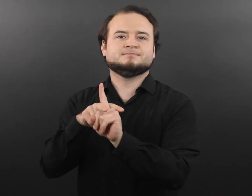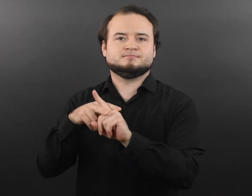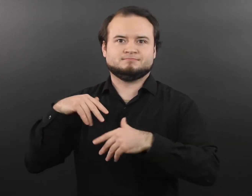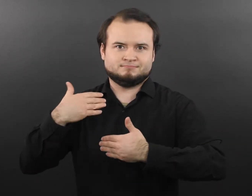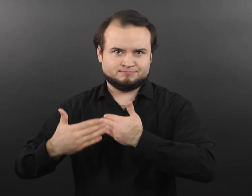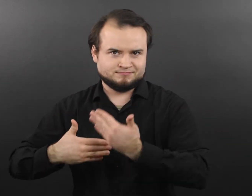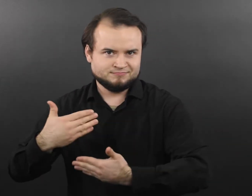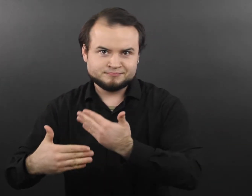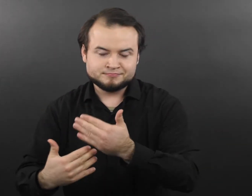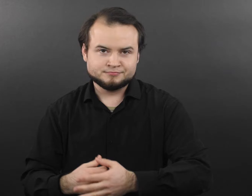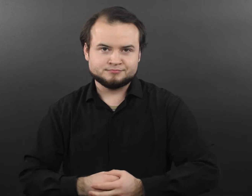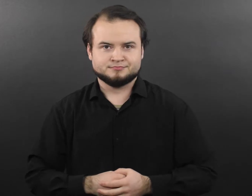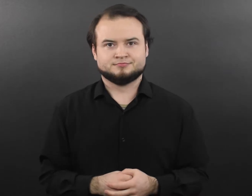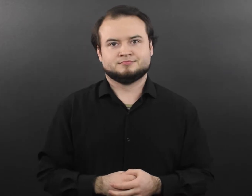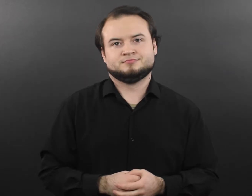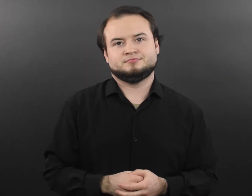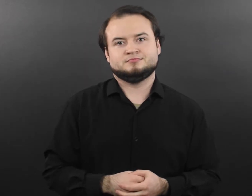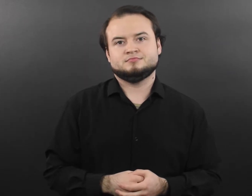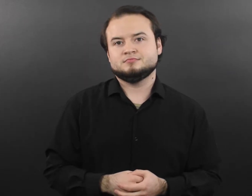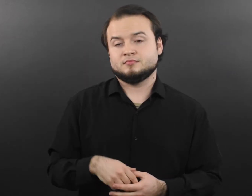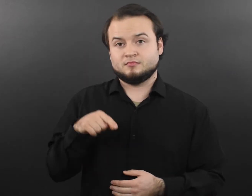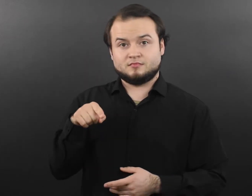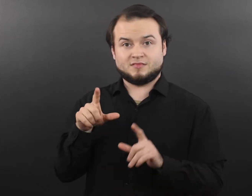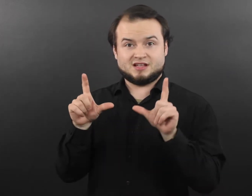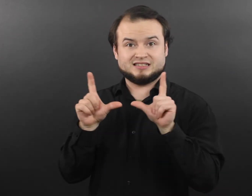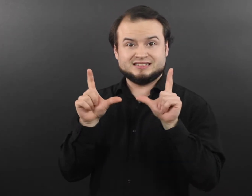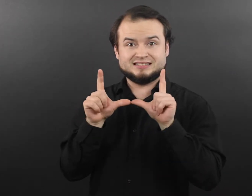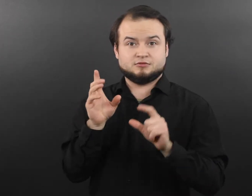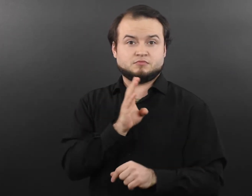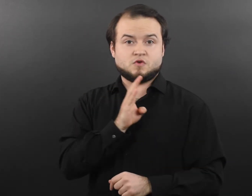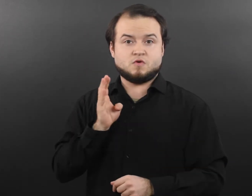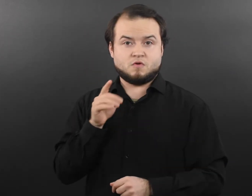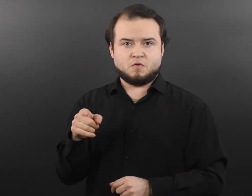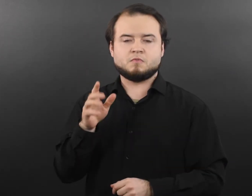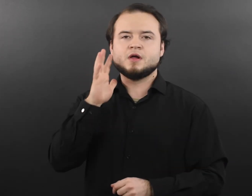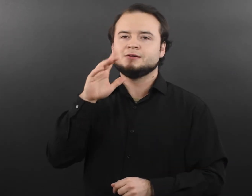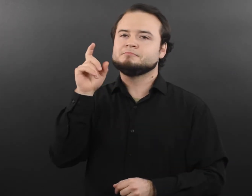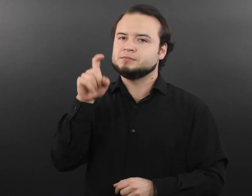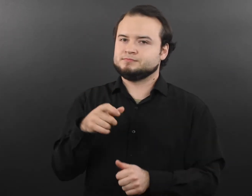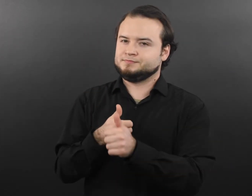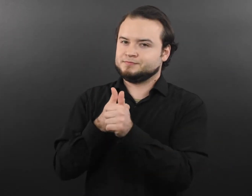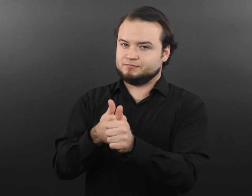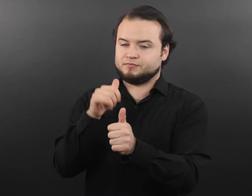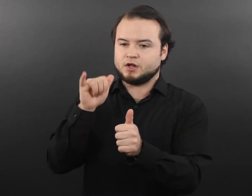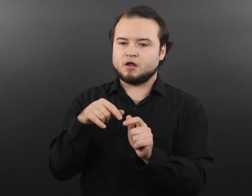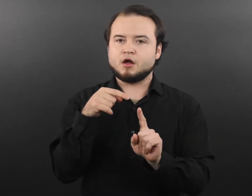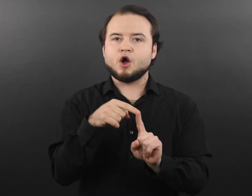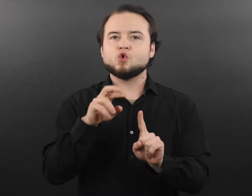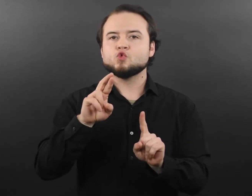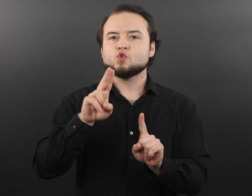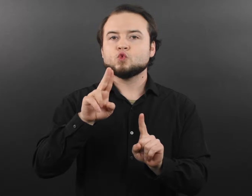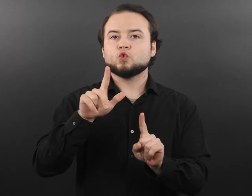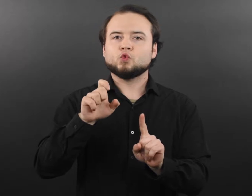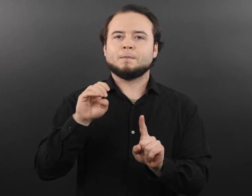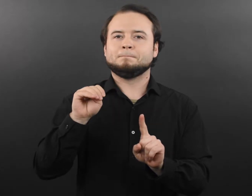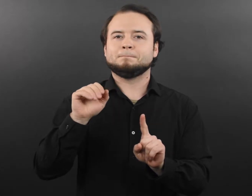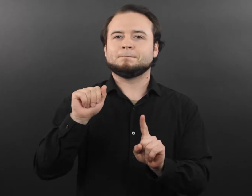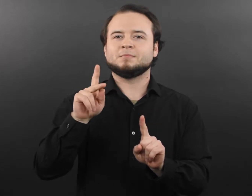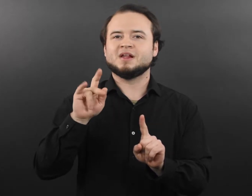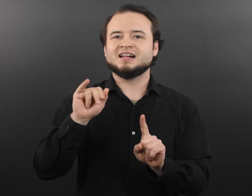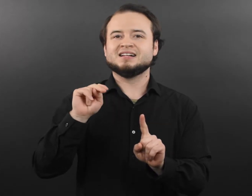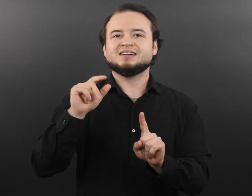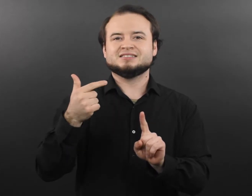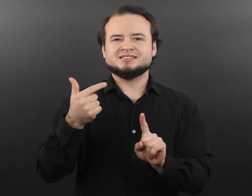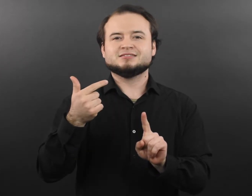and a grievance process. The licensure board will follow a rulemaking process.